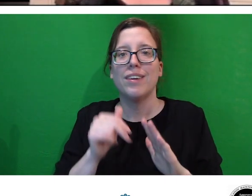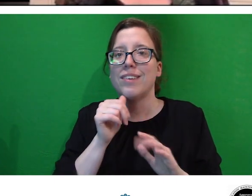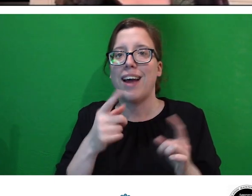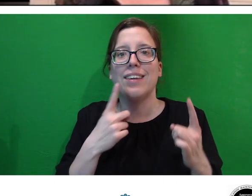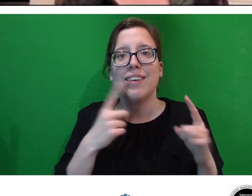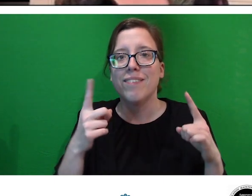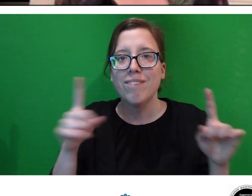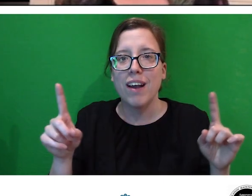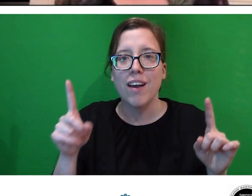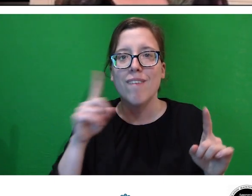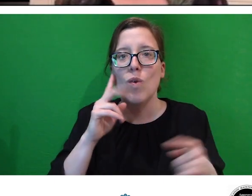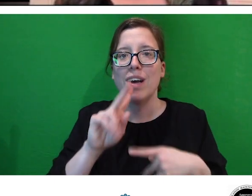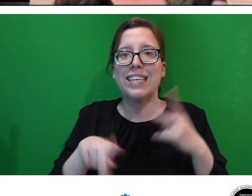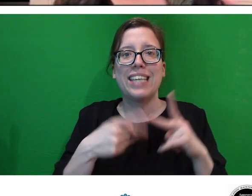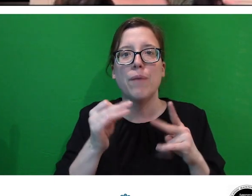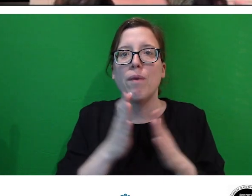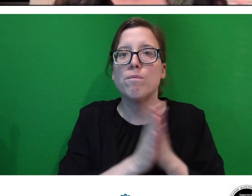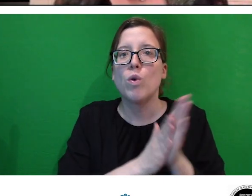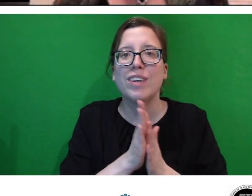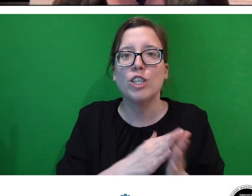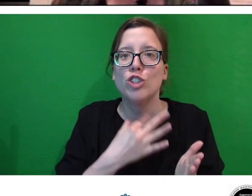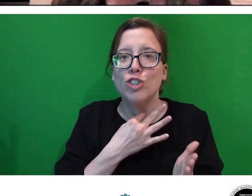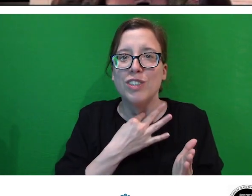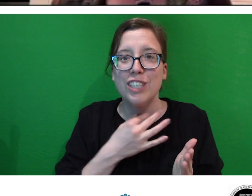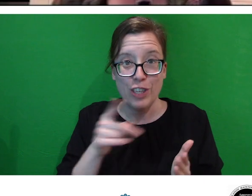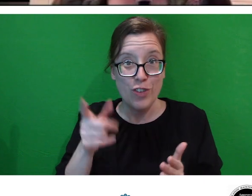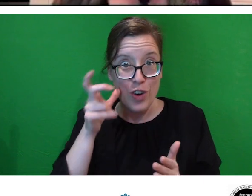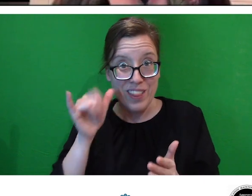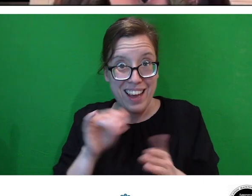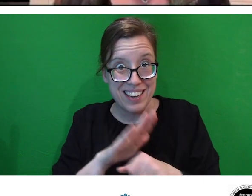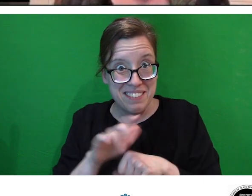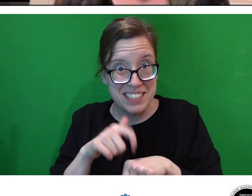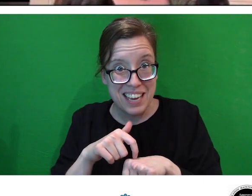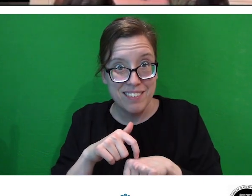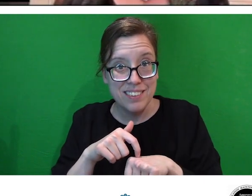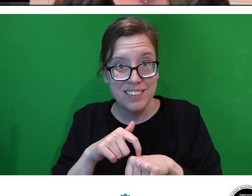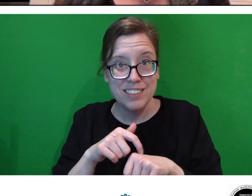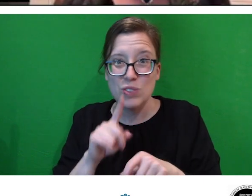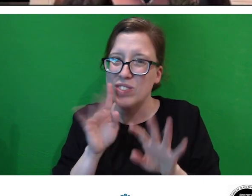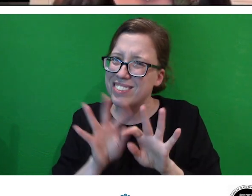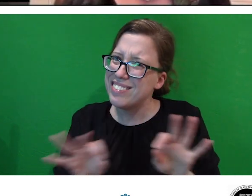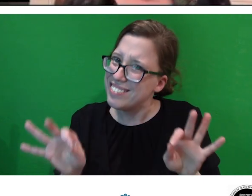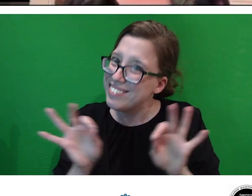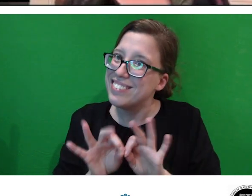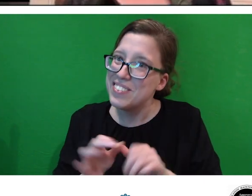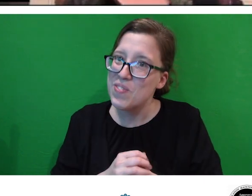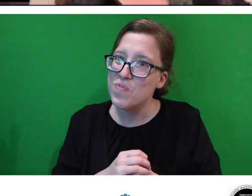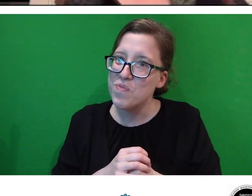And their sensory information is distorted. So it's ineffective